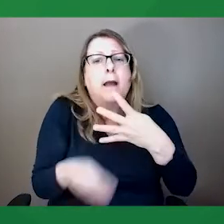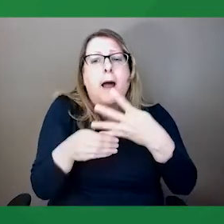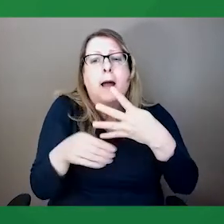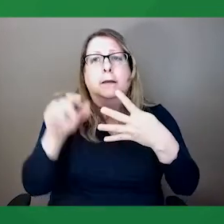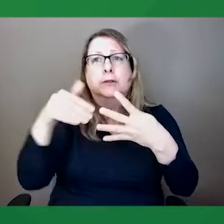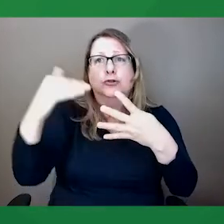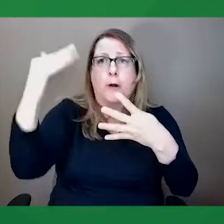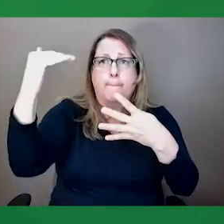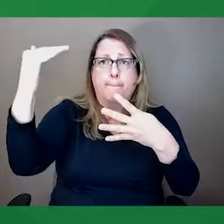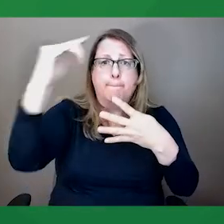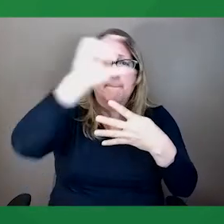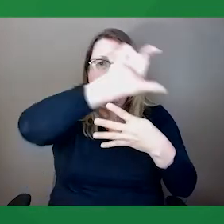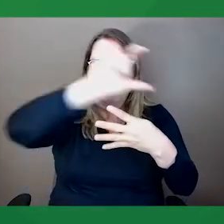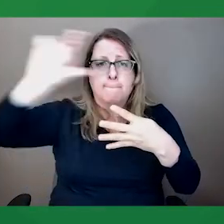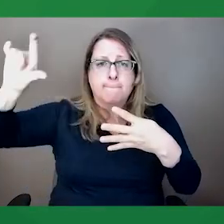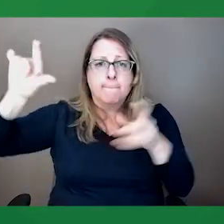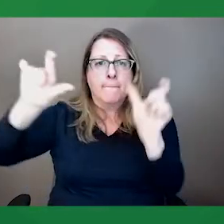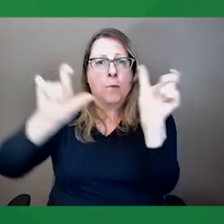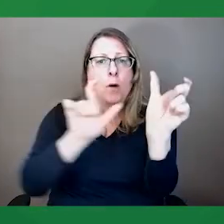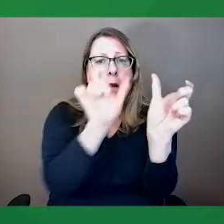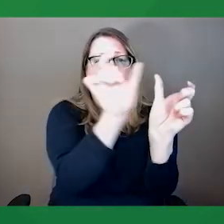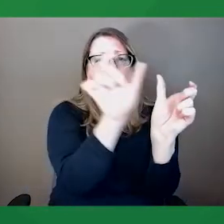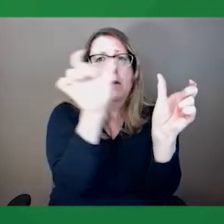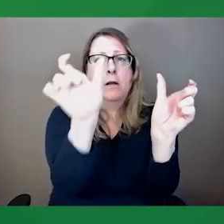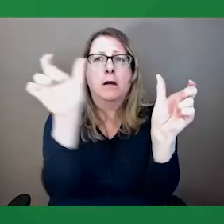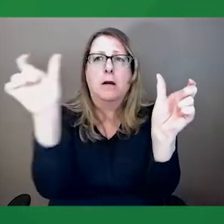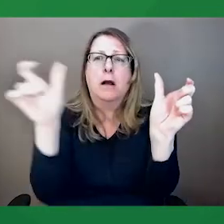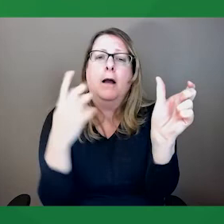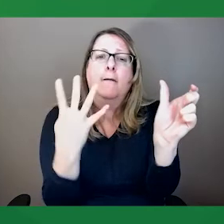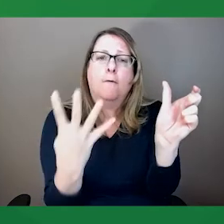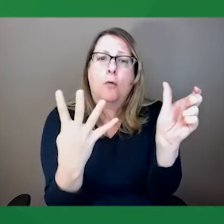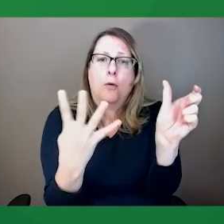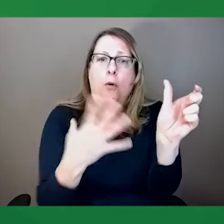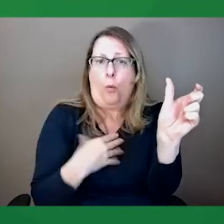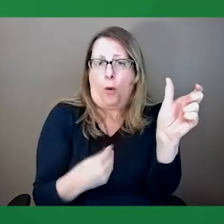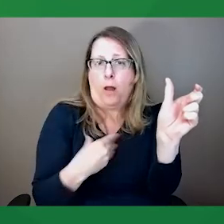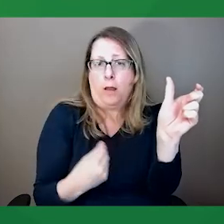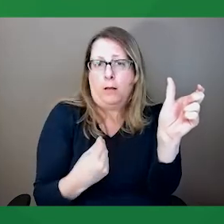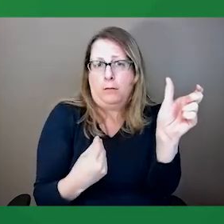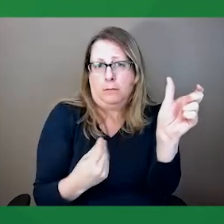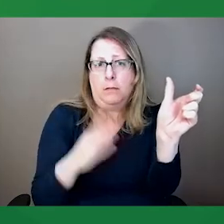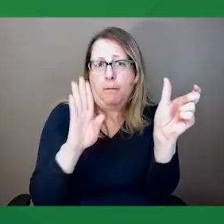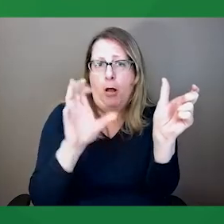and I have added on the top four white blocks, that I hope that it show in the page.